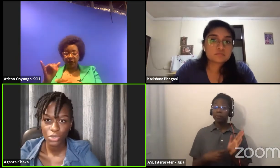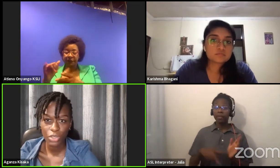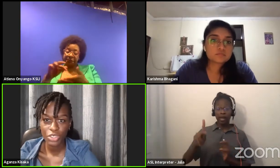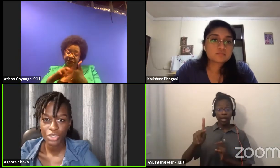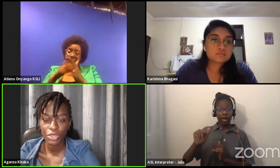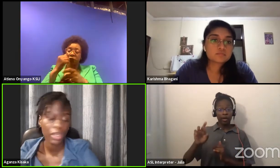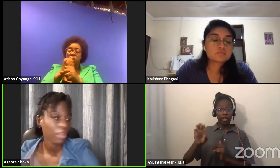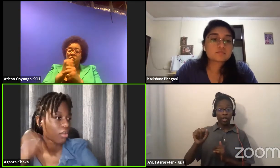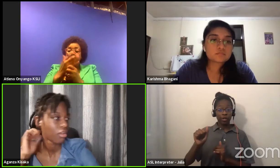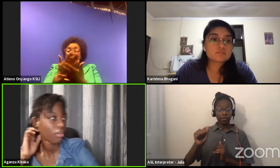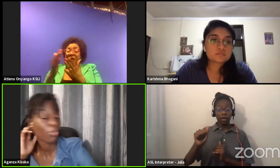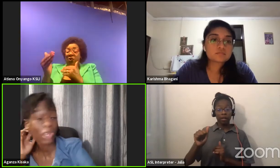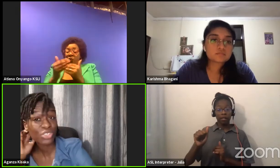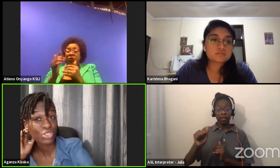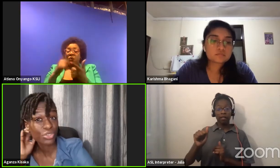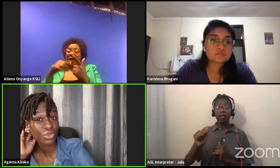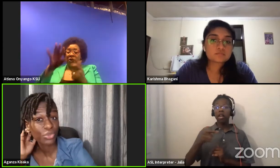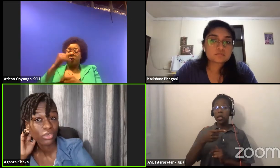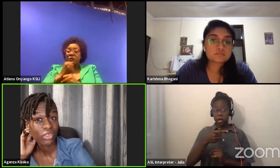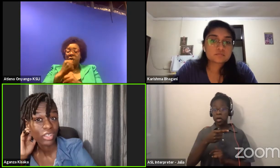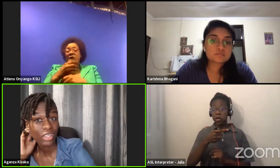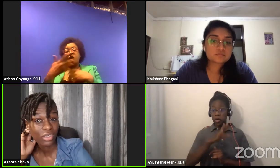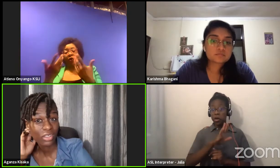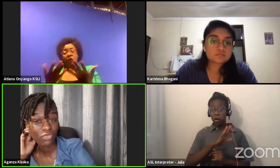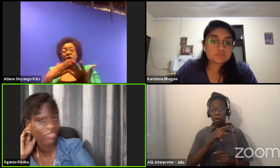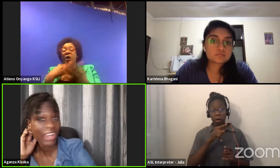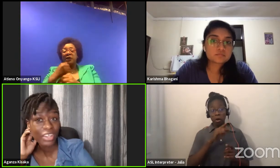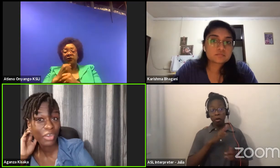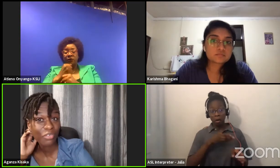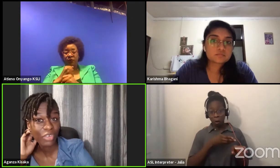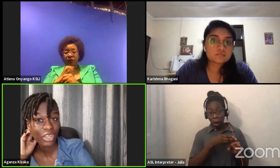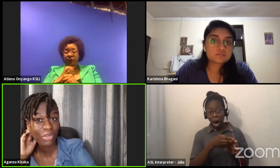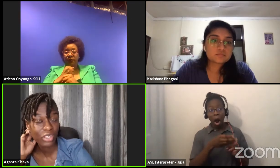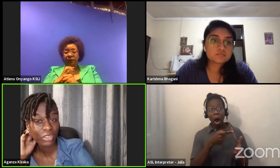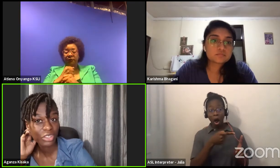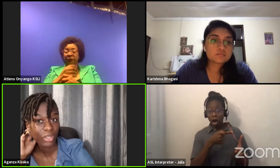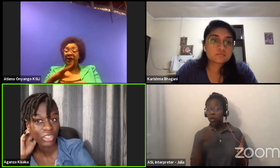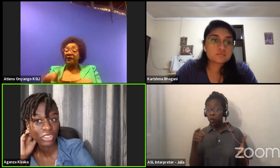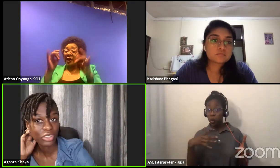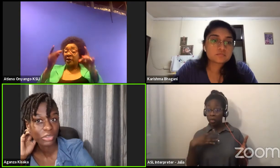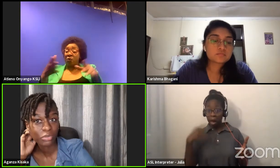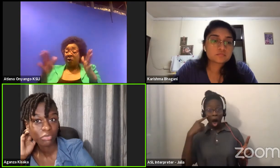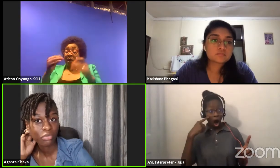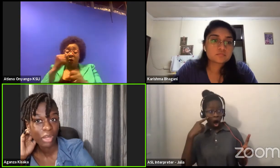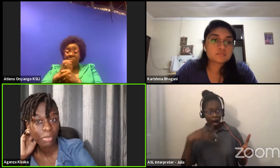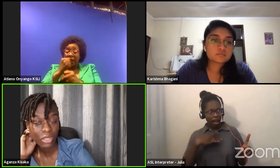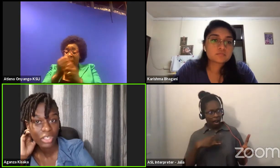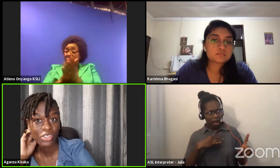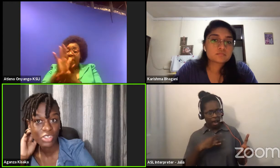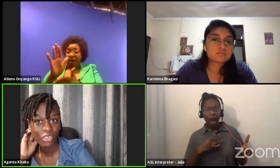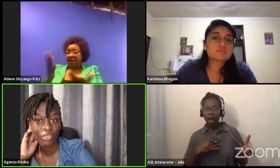to what you're doing or want to do, find a way of working Karishma and just humbling yourself